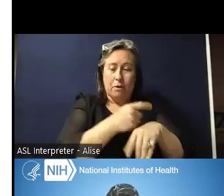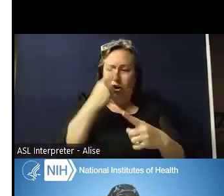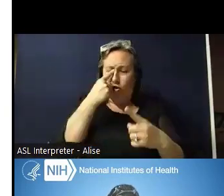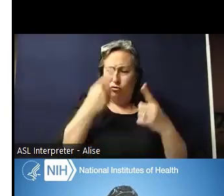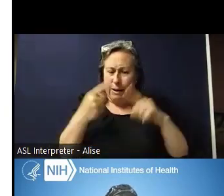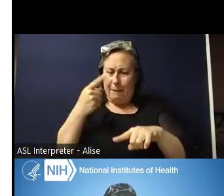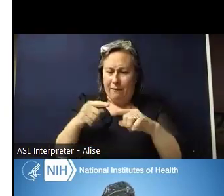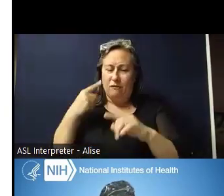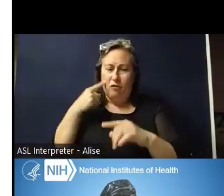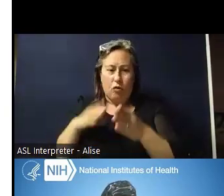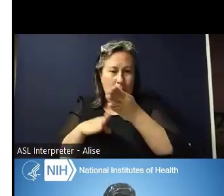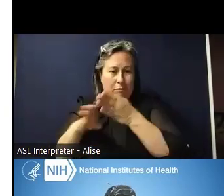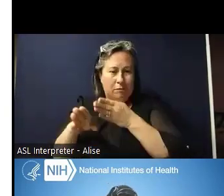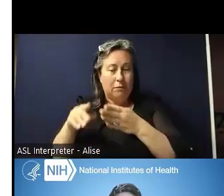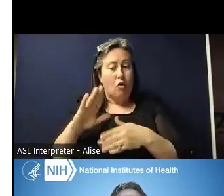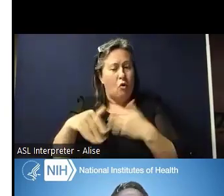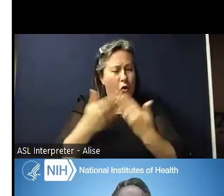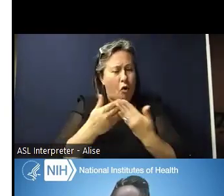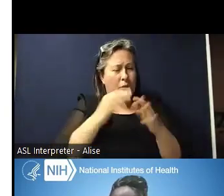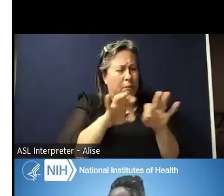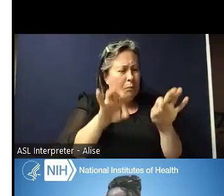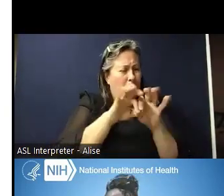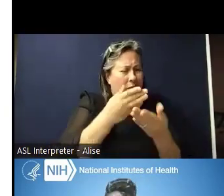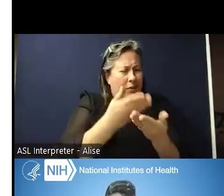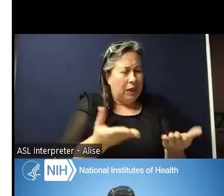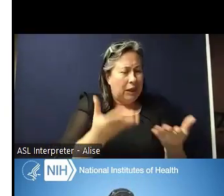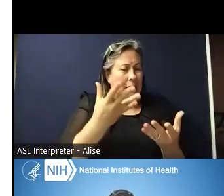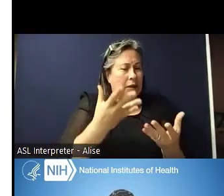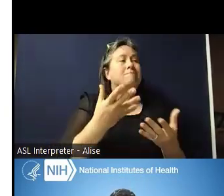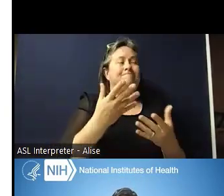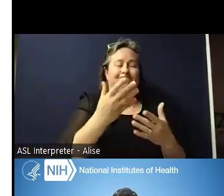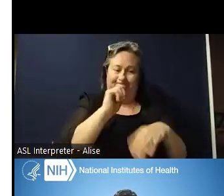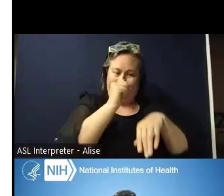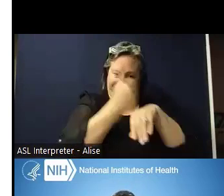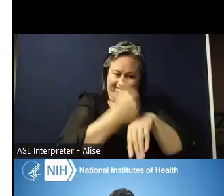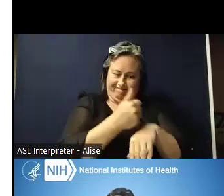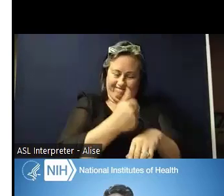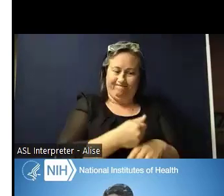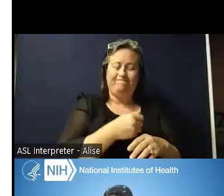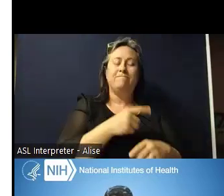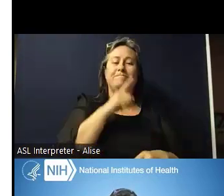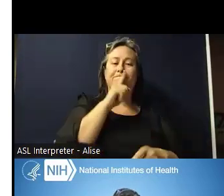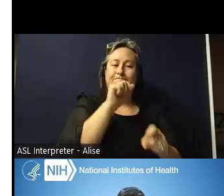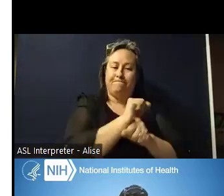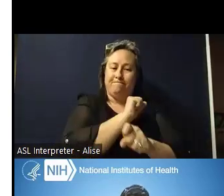the critical factors that need to be considered, are in place. It must be done in partnership